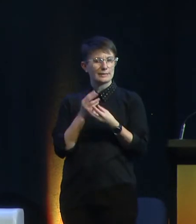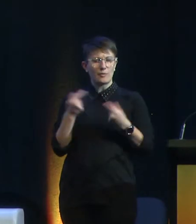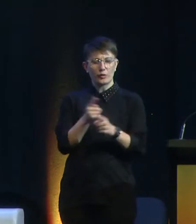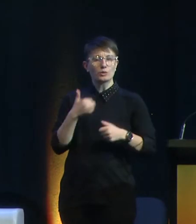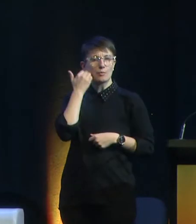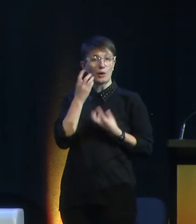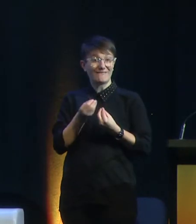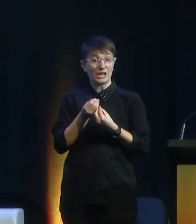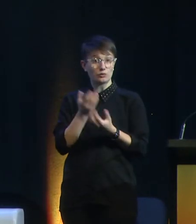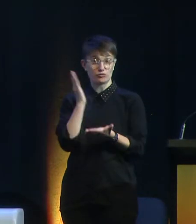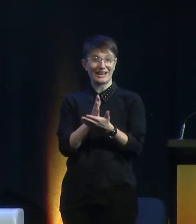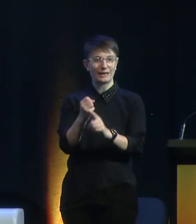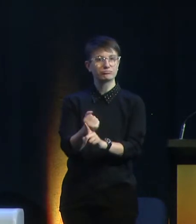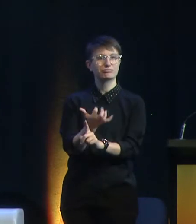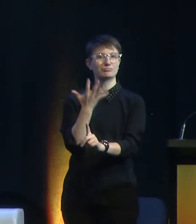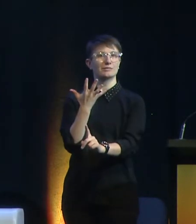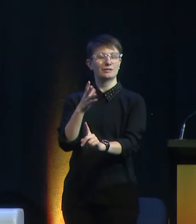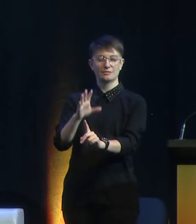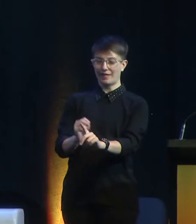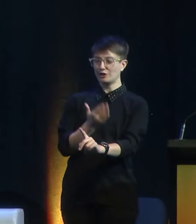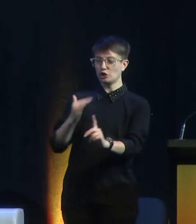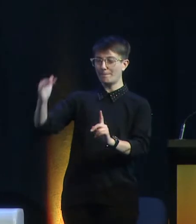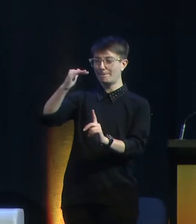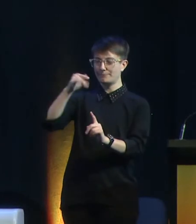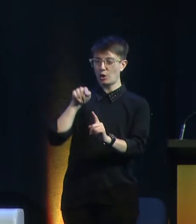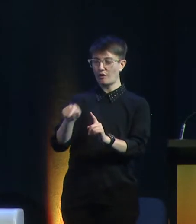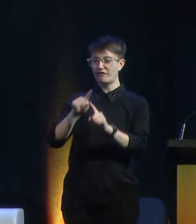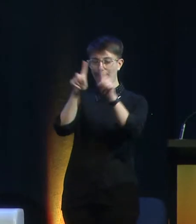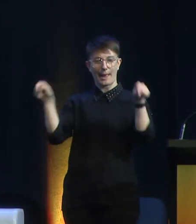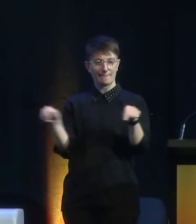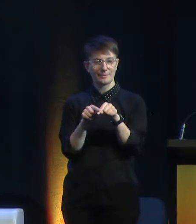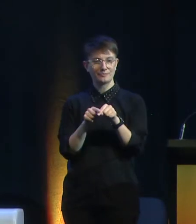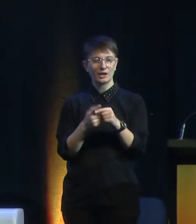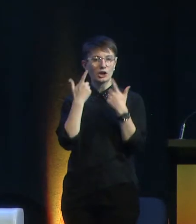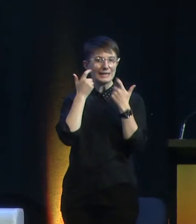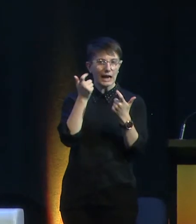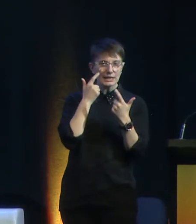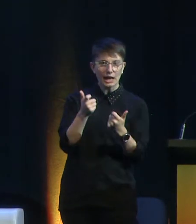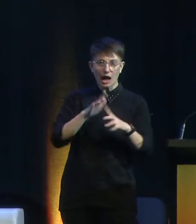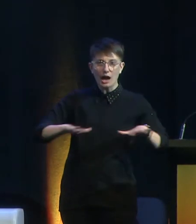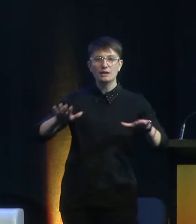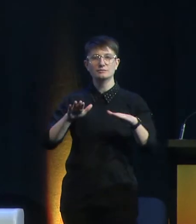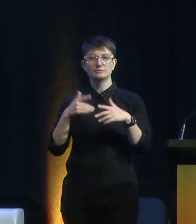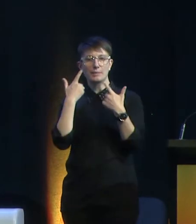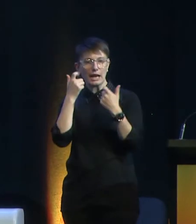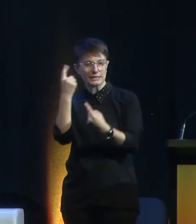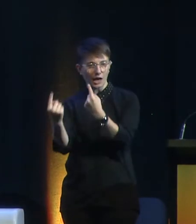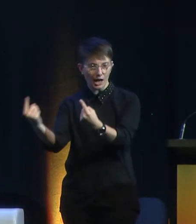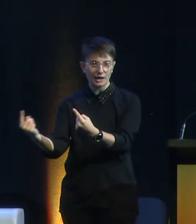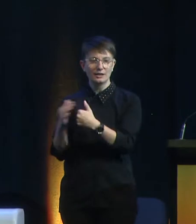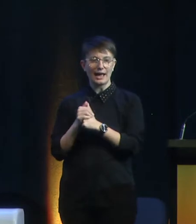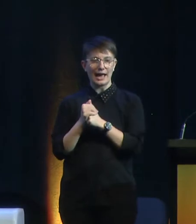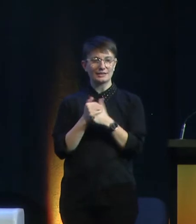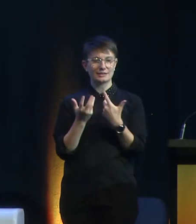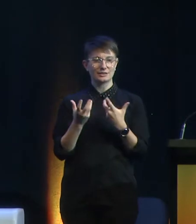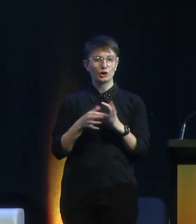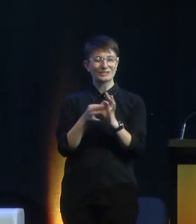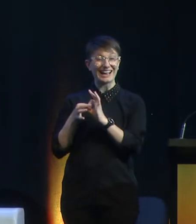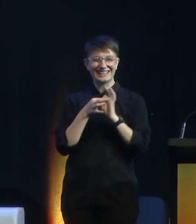them at the top of that roadmap. Kaitiakitanga, manaakitanga, and kotahitanga. So you know,